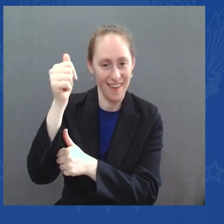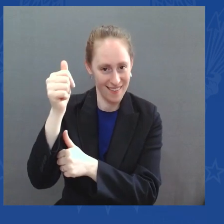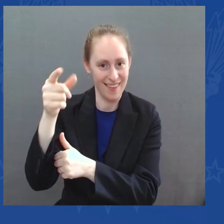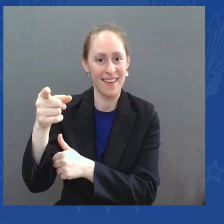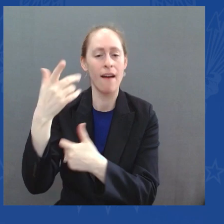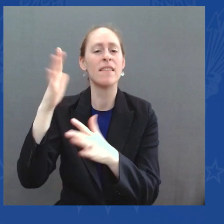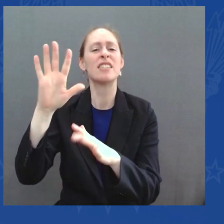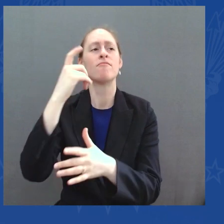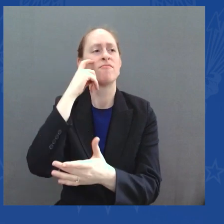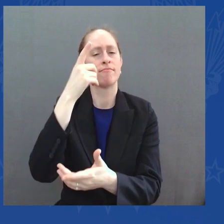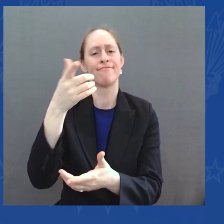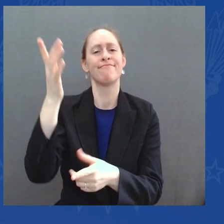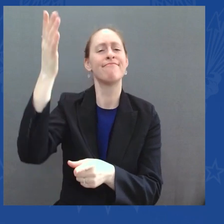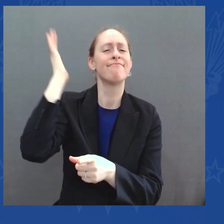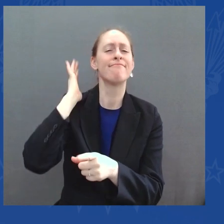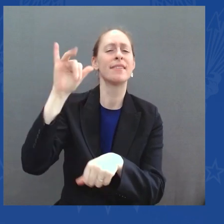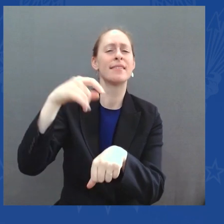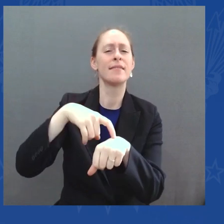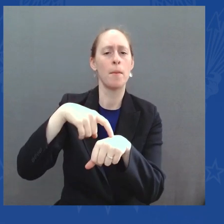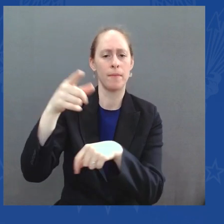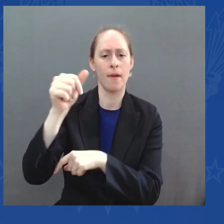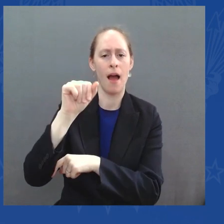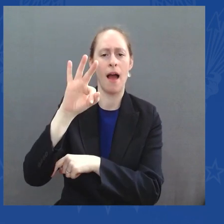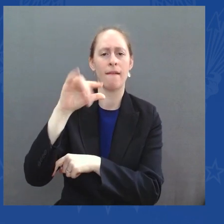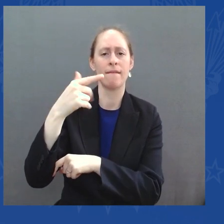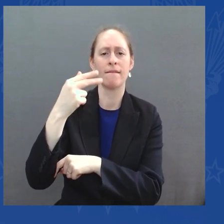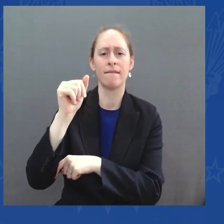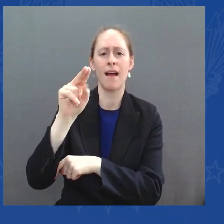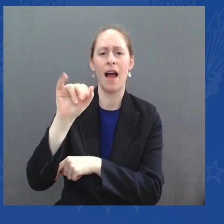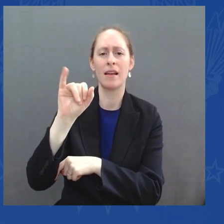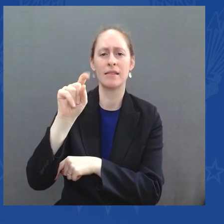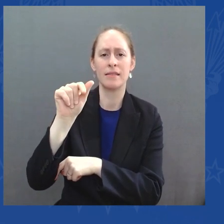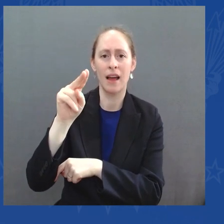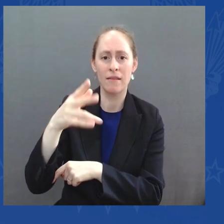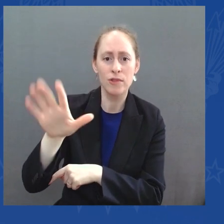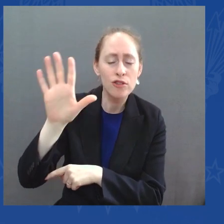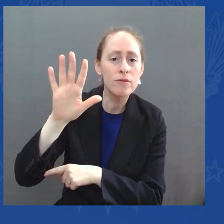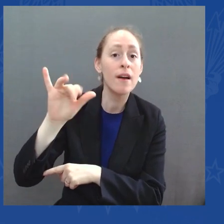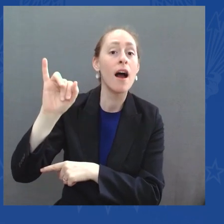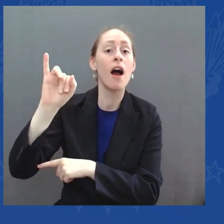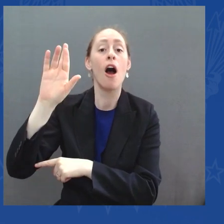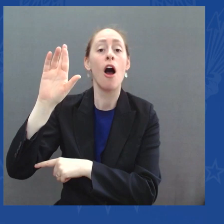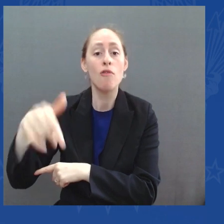We committed to be there for our brothers and sisters to make sure that although we made it home, we need to make sure our generation